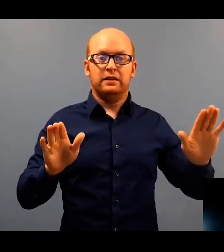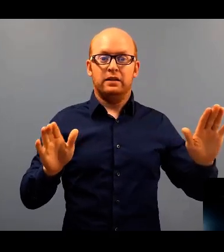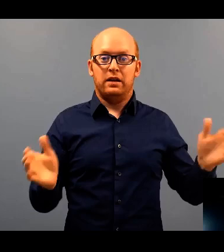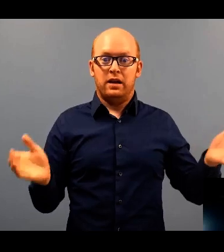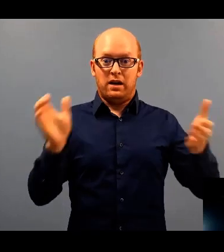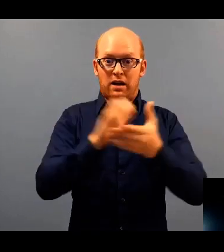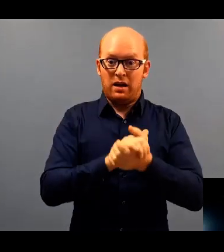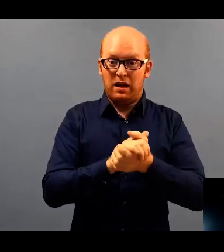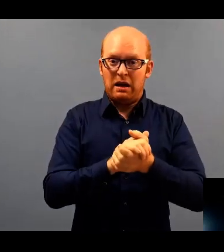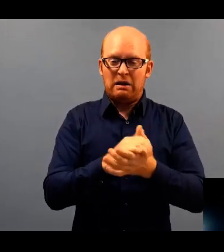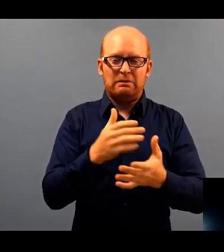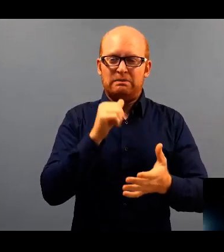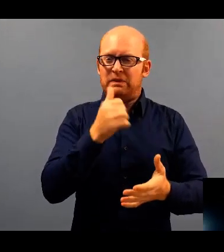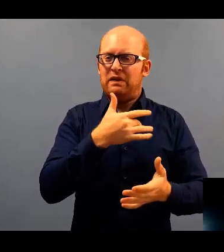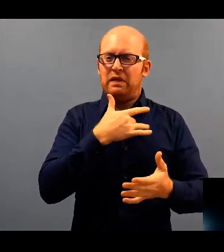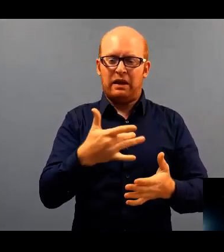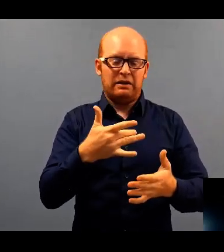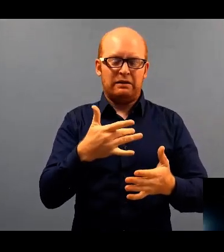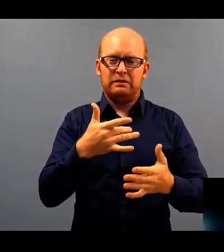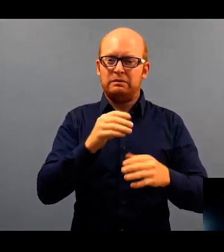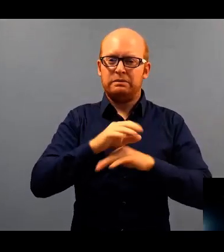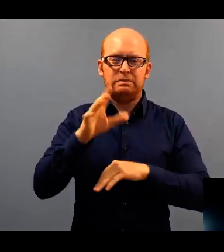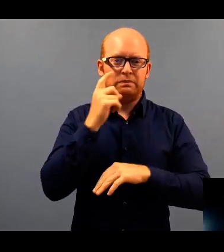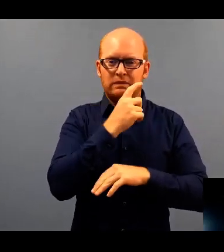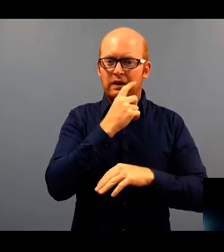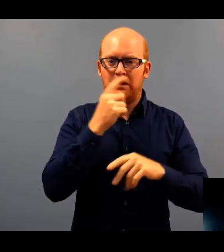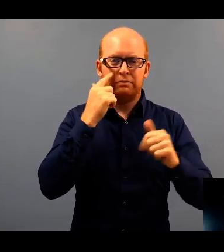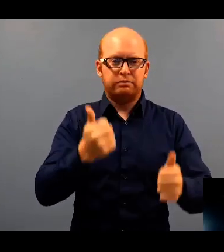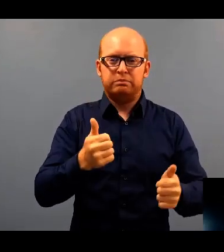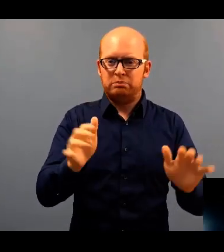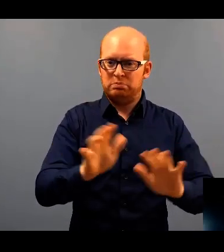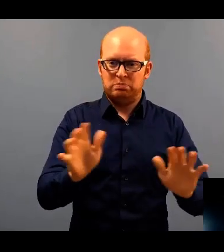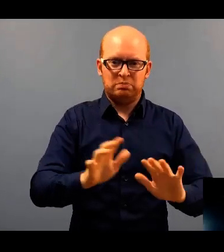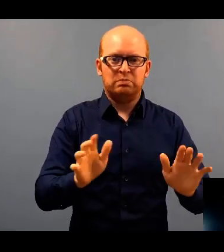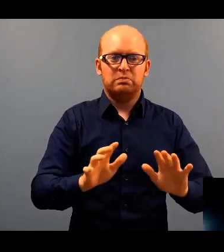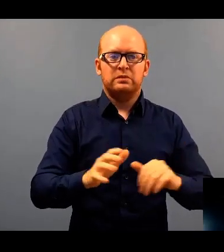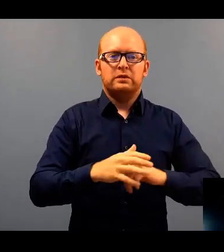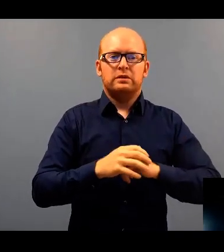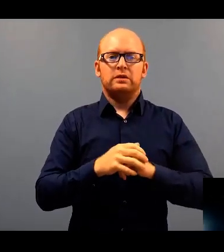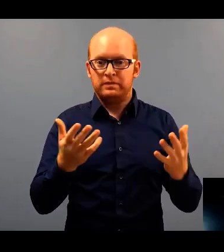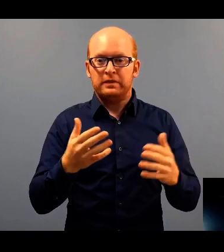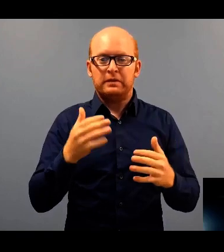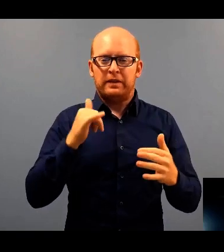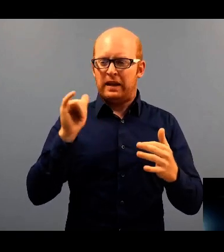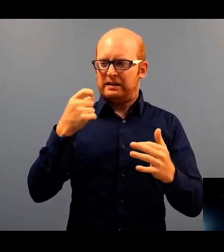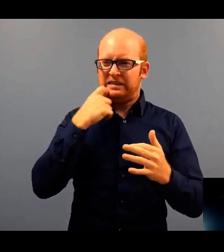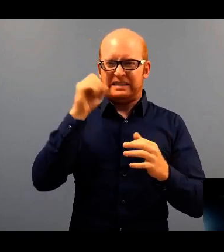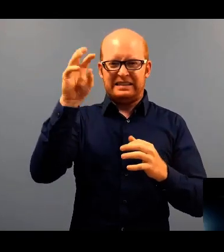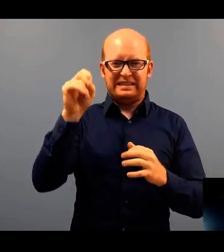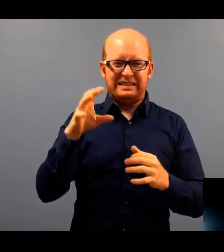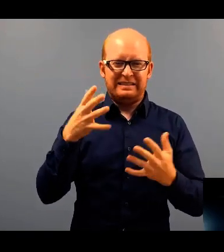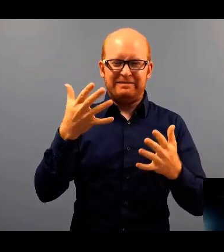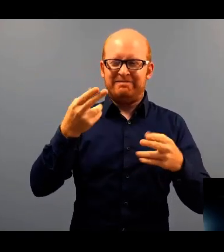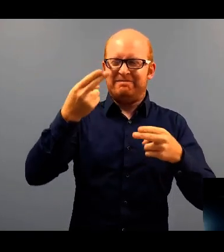and your partner has RP, you likely have mutations in different genes. And your children will not develop either Usher syndrome